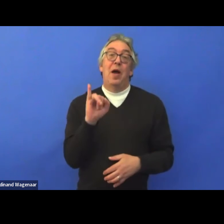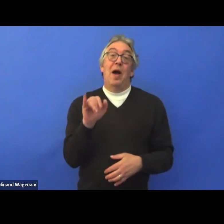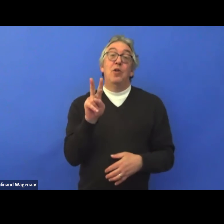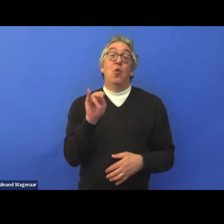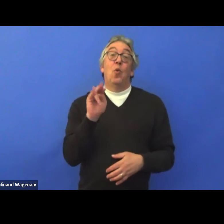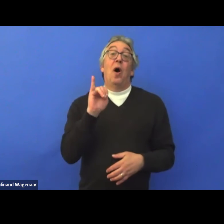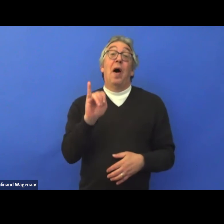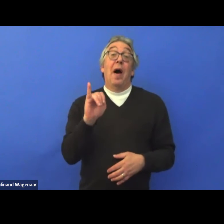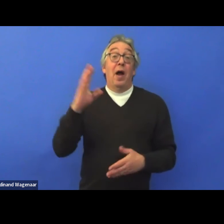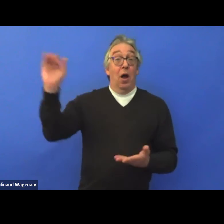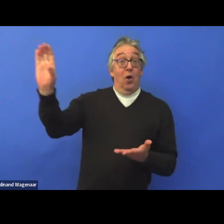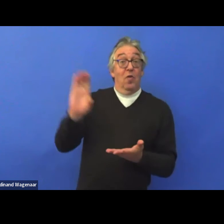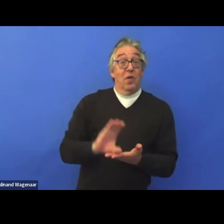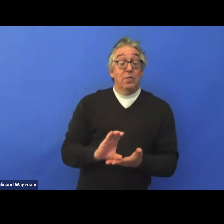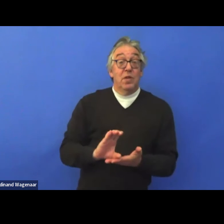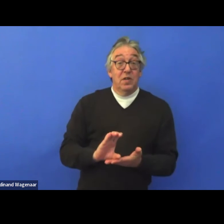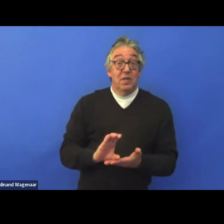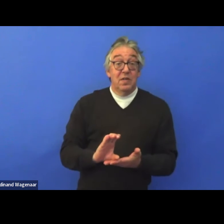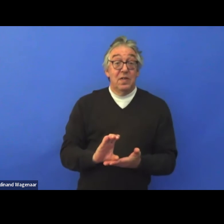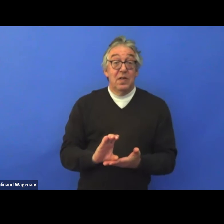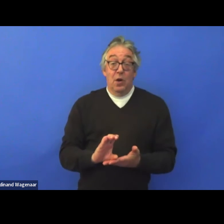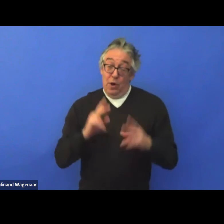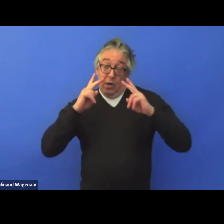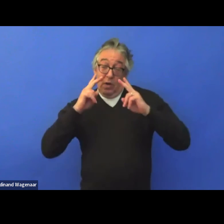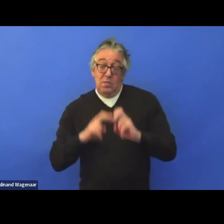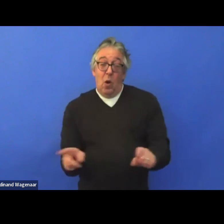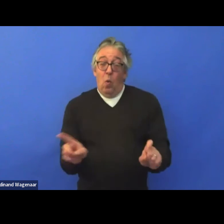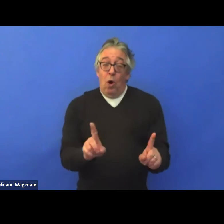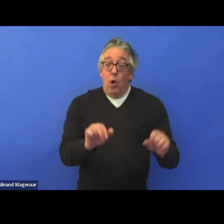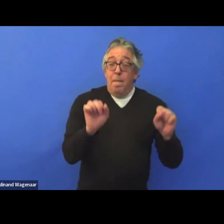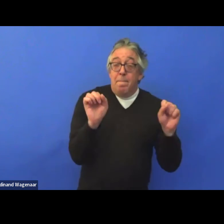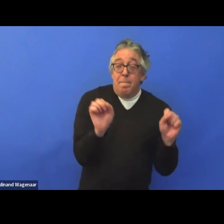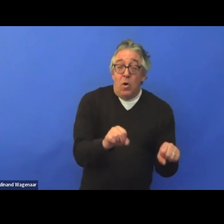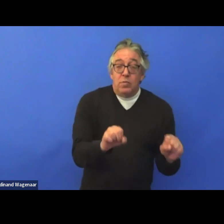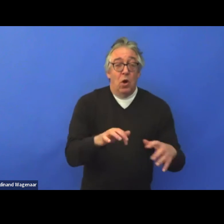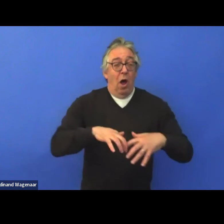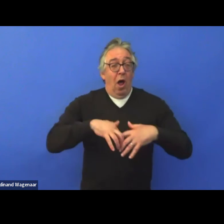what was applicable, sustainable, in Bangladesh and Kenya.